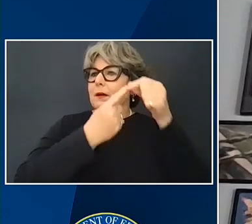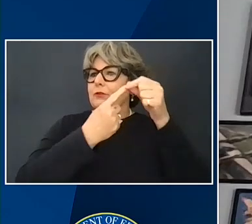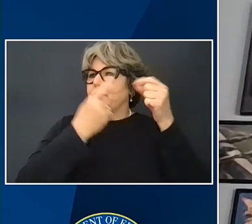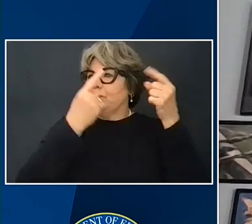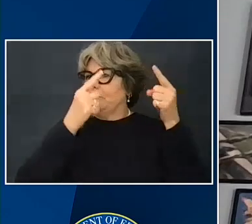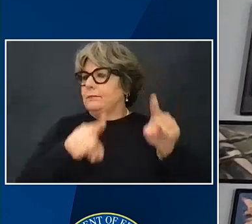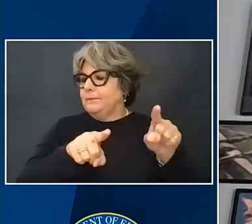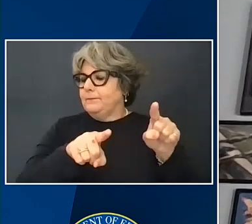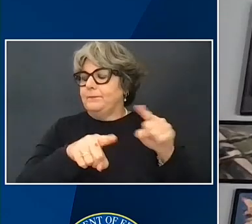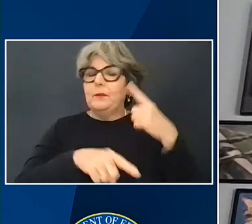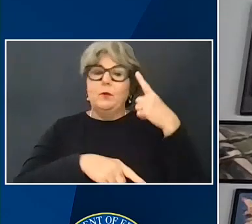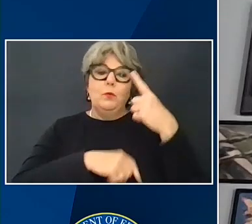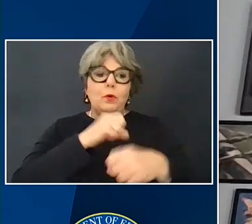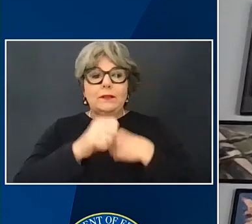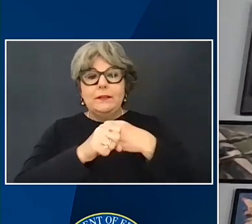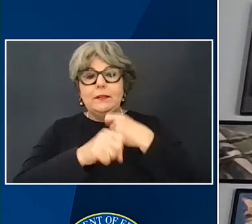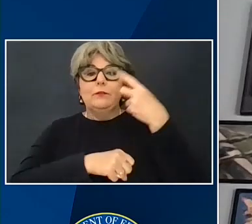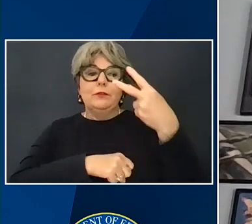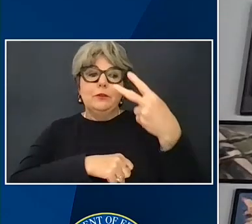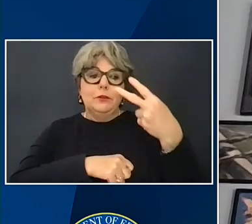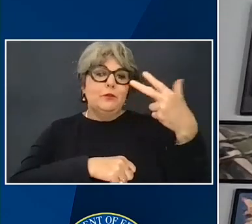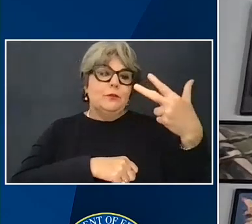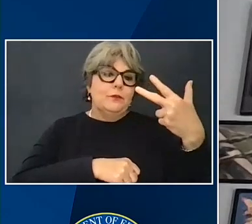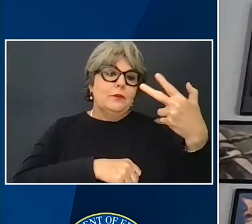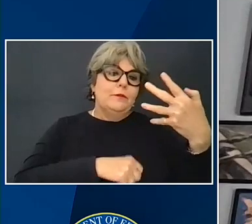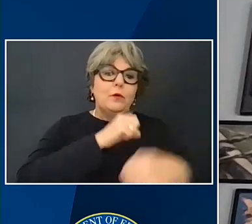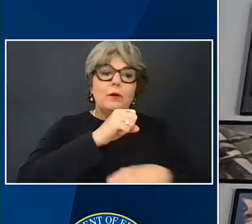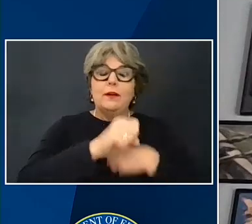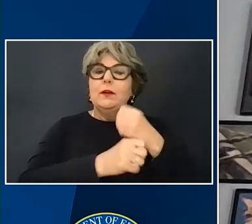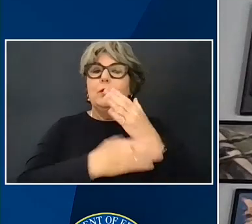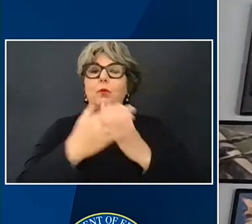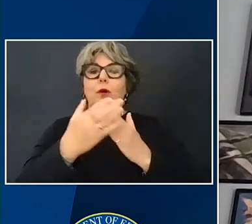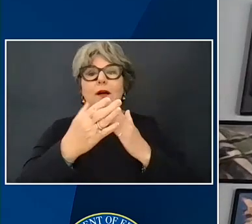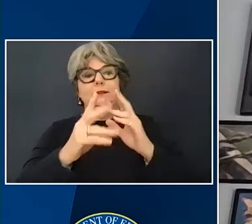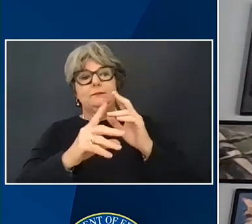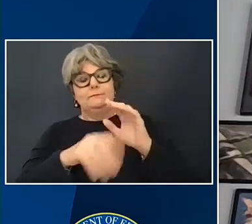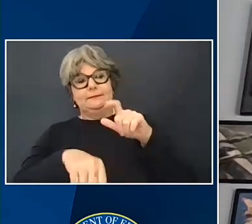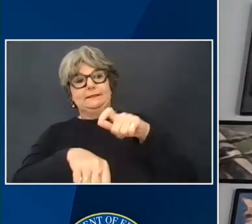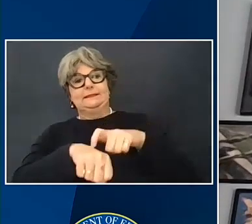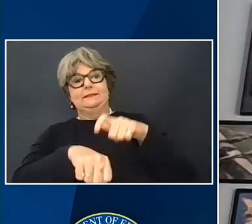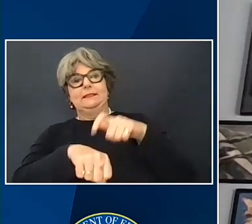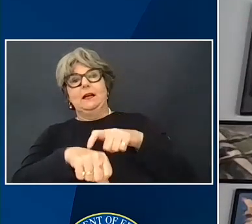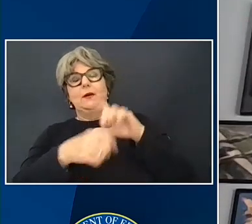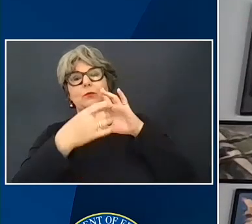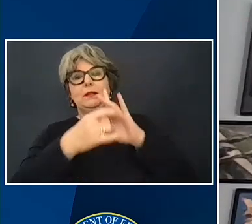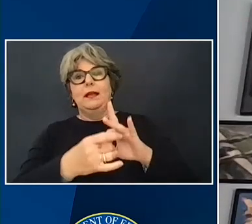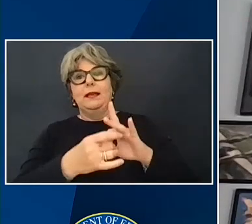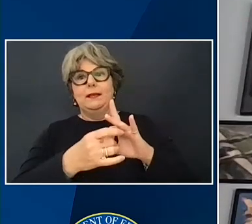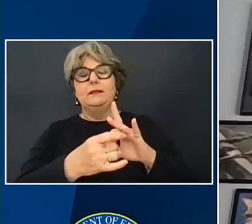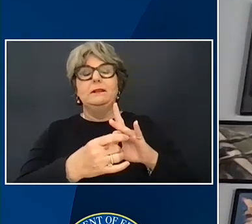years or three years, what would be a significant amount of time in a case where there is something new?